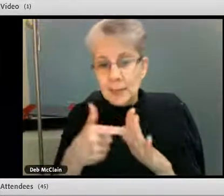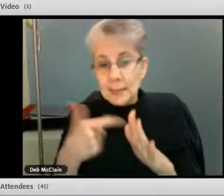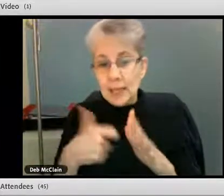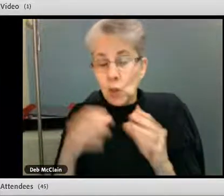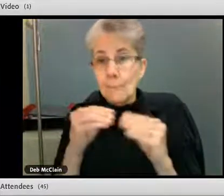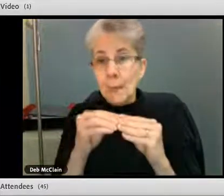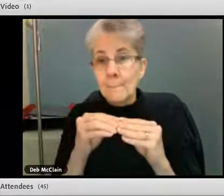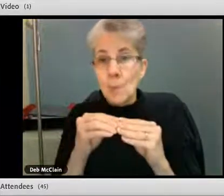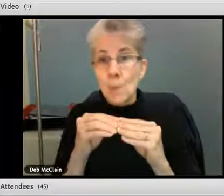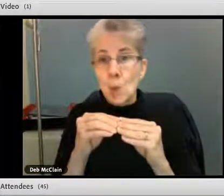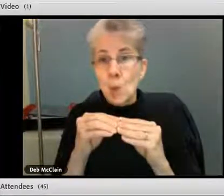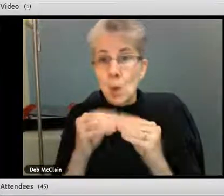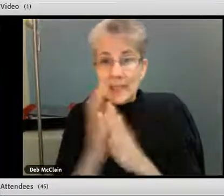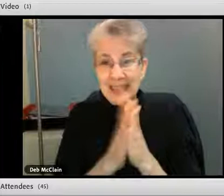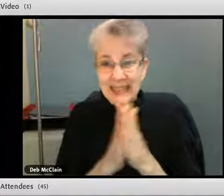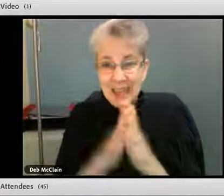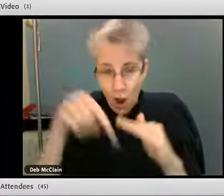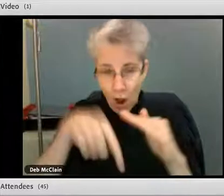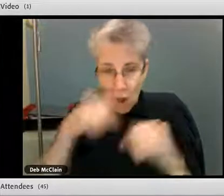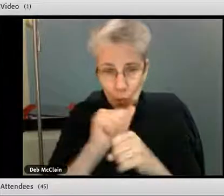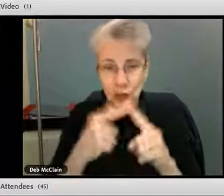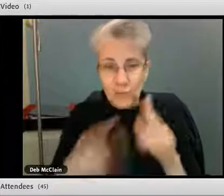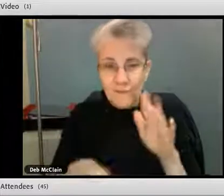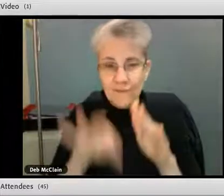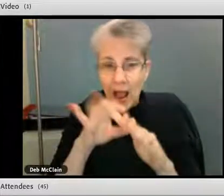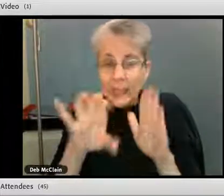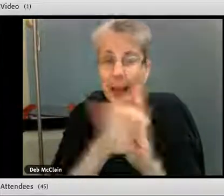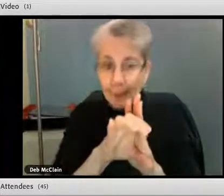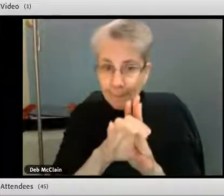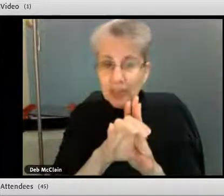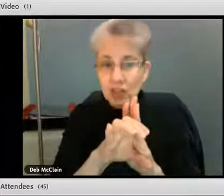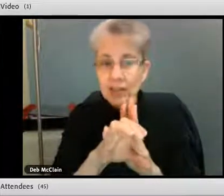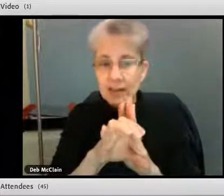to find those images of women with technology, minorities doing stuff